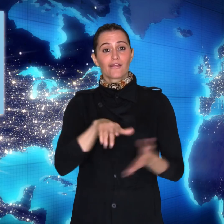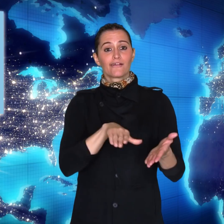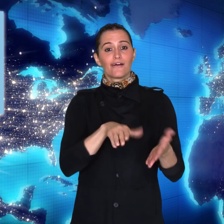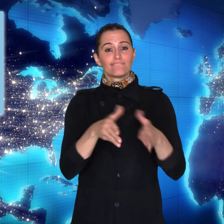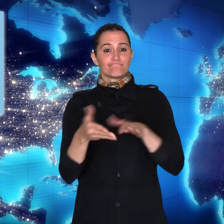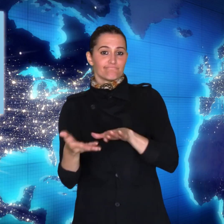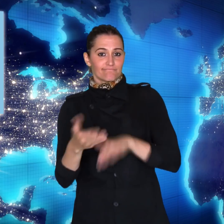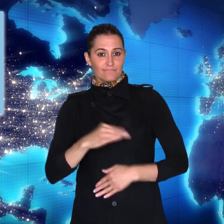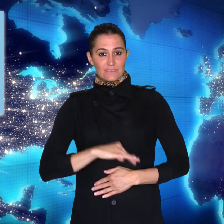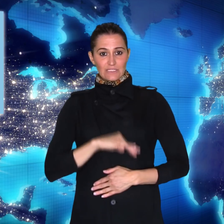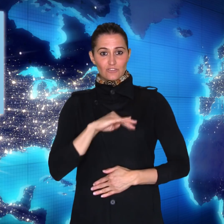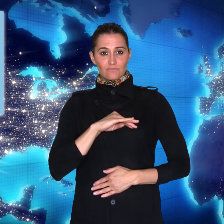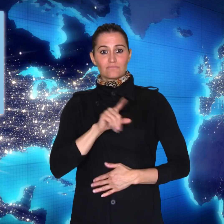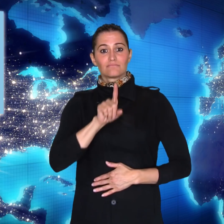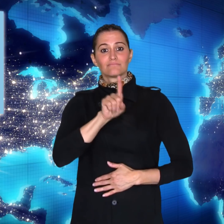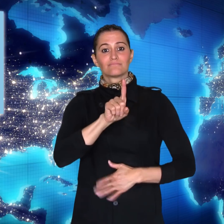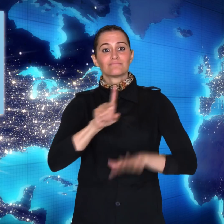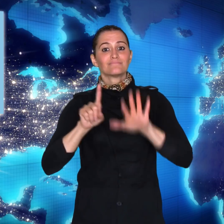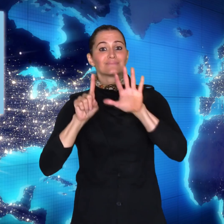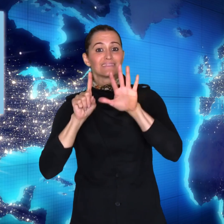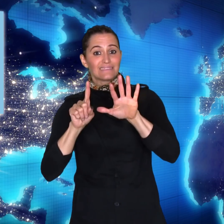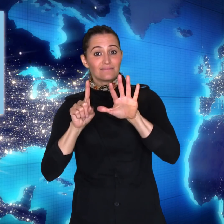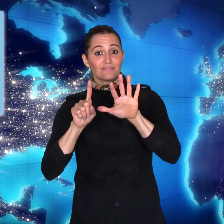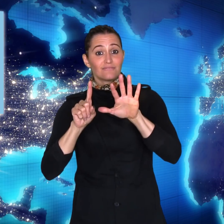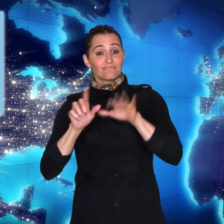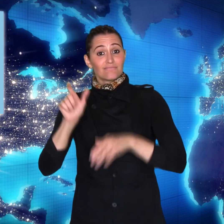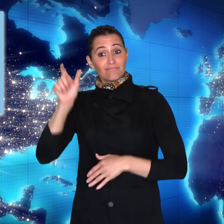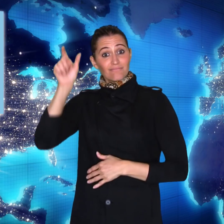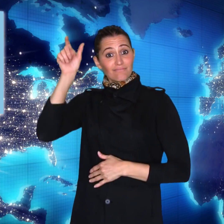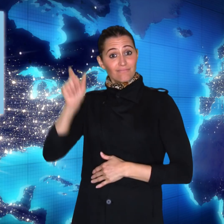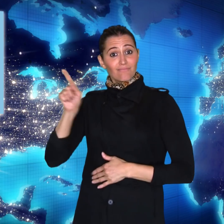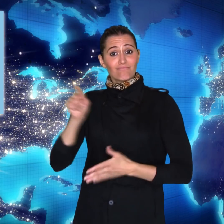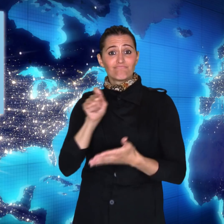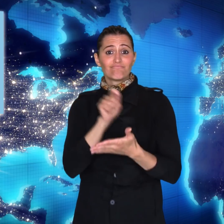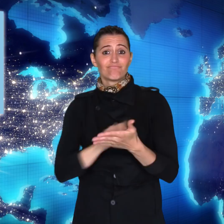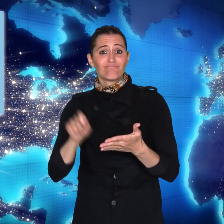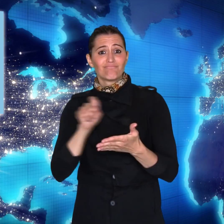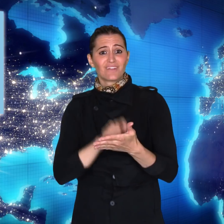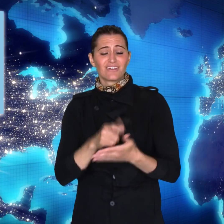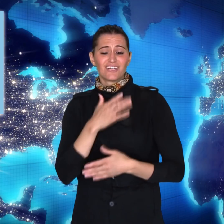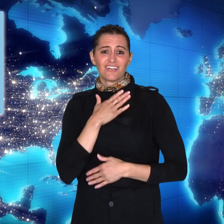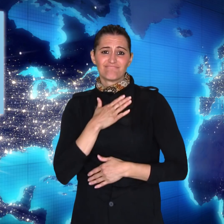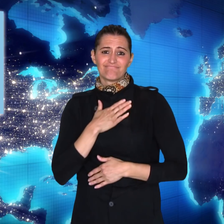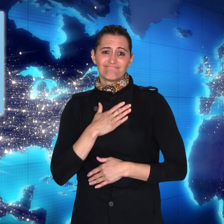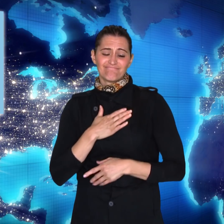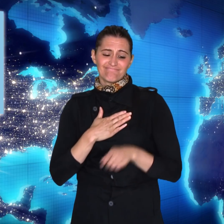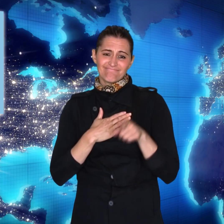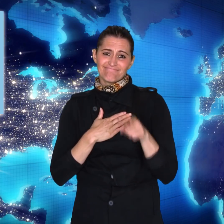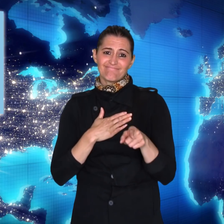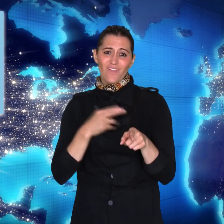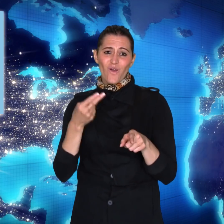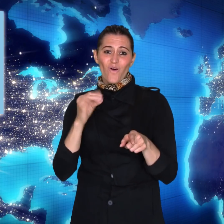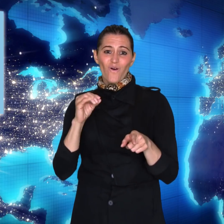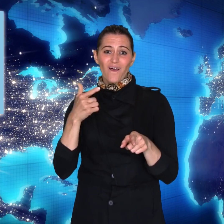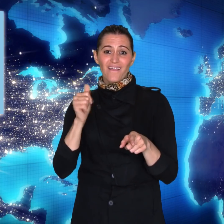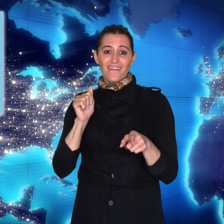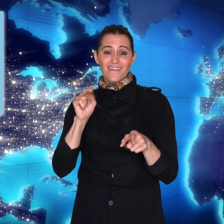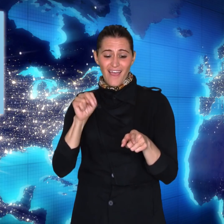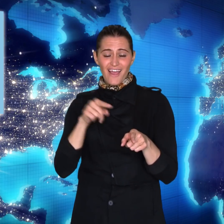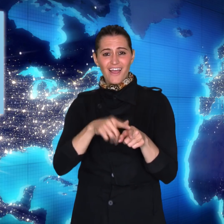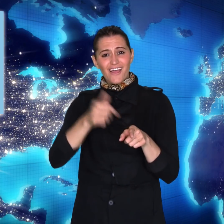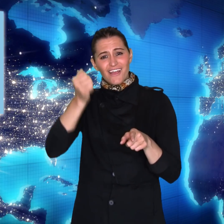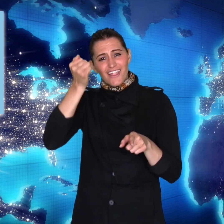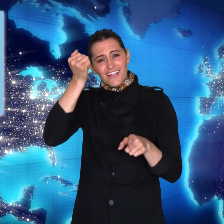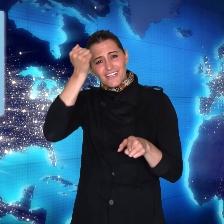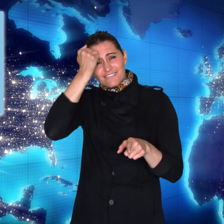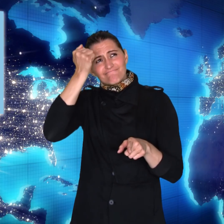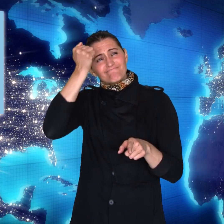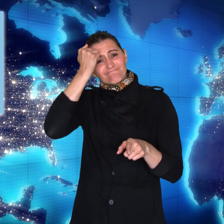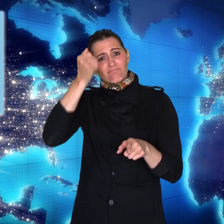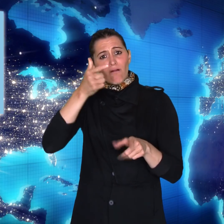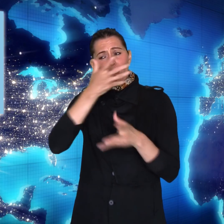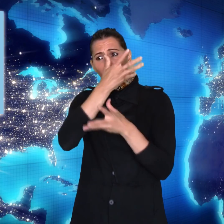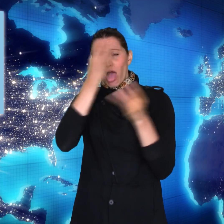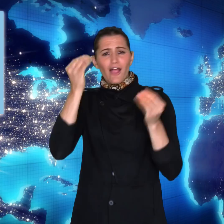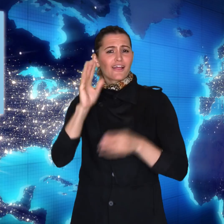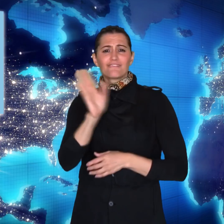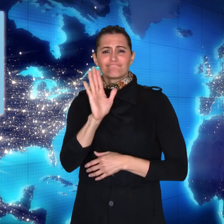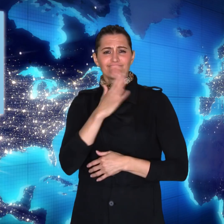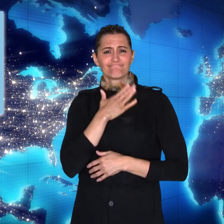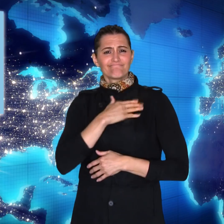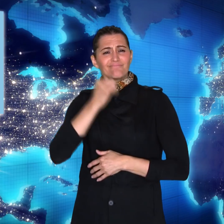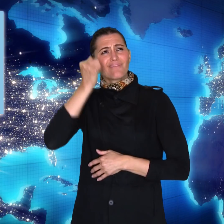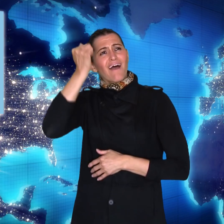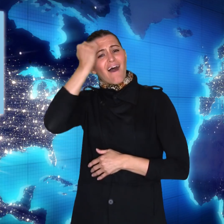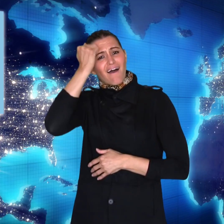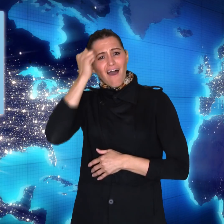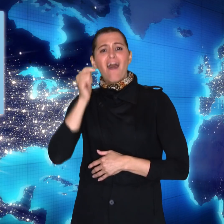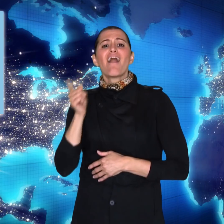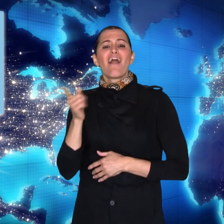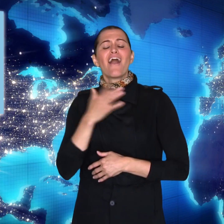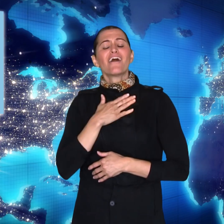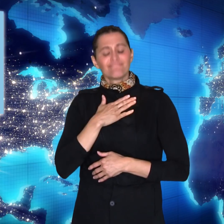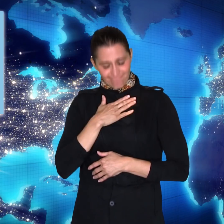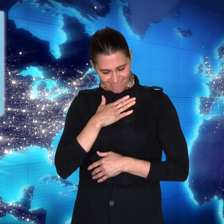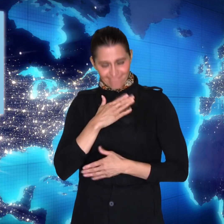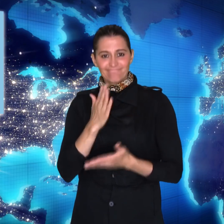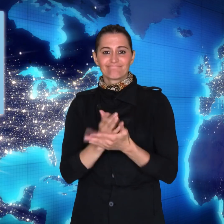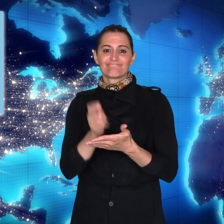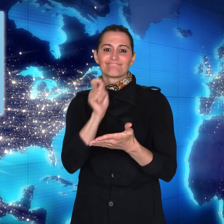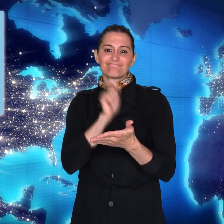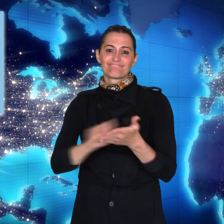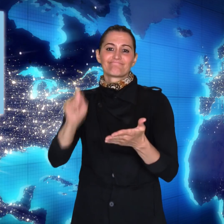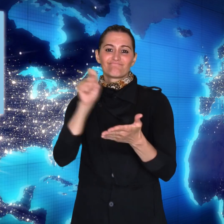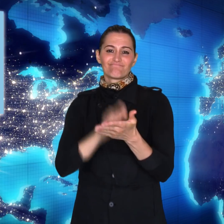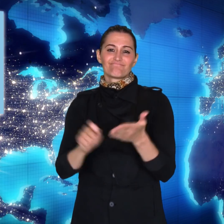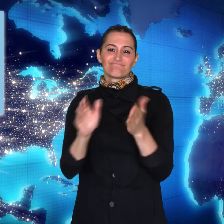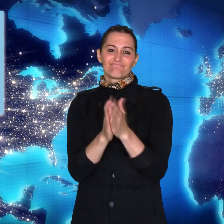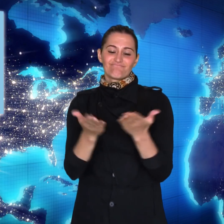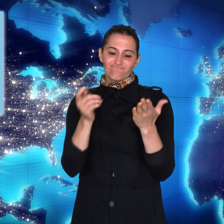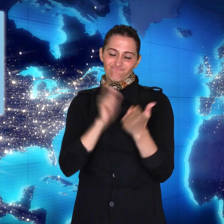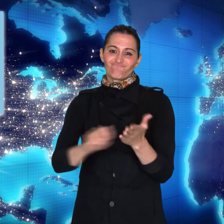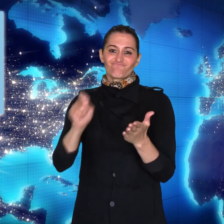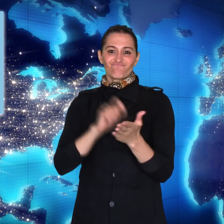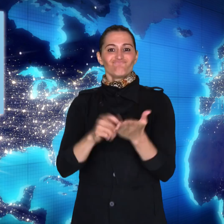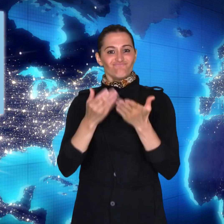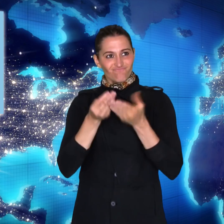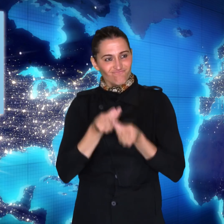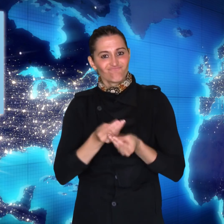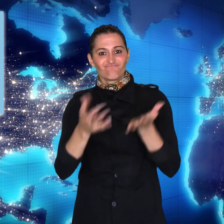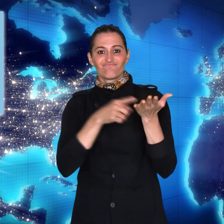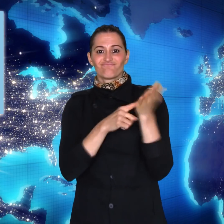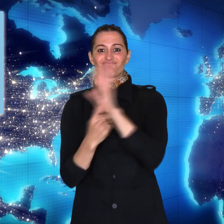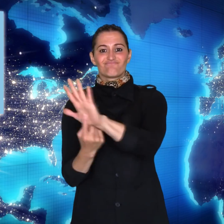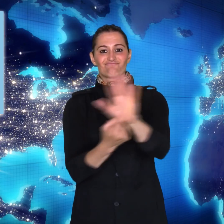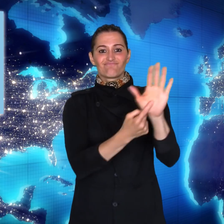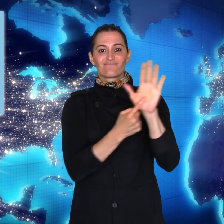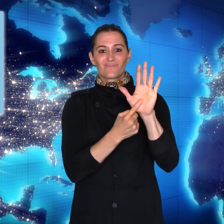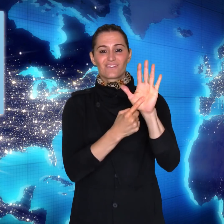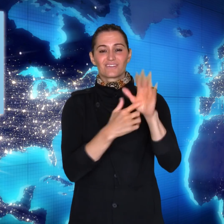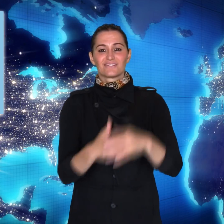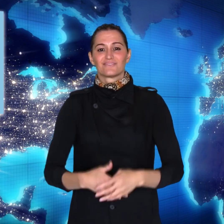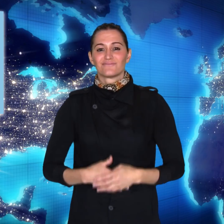at 16 years old.